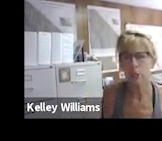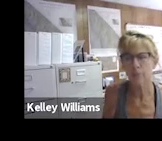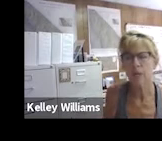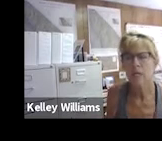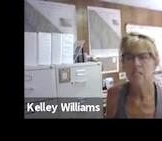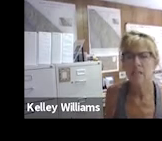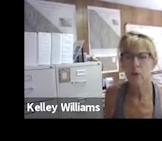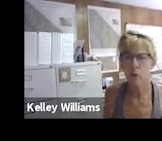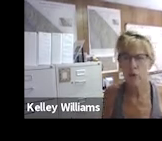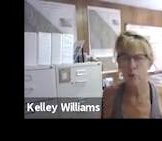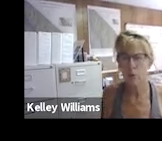Kelley Williams: But our communities are spread.